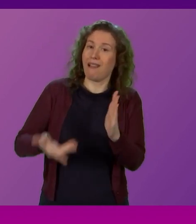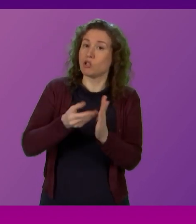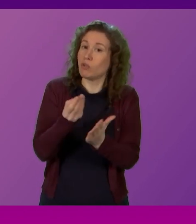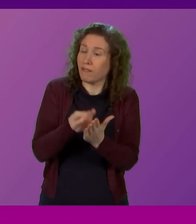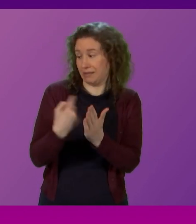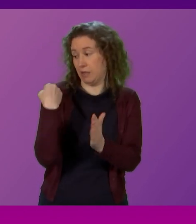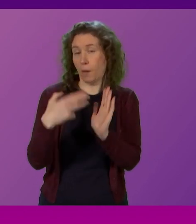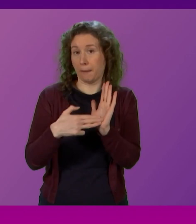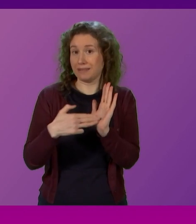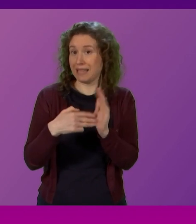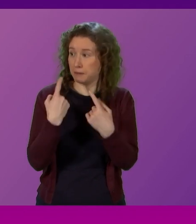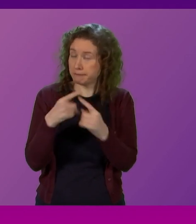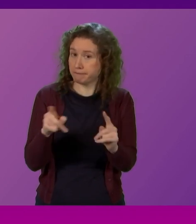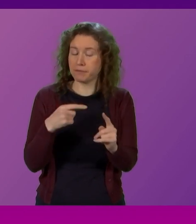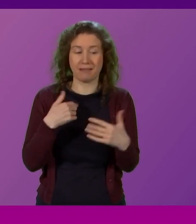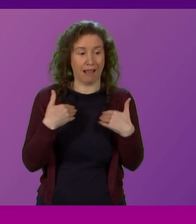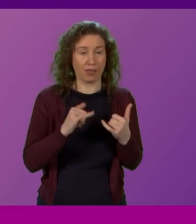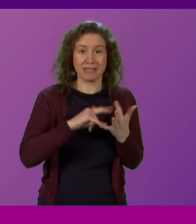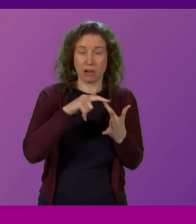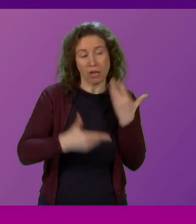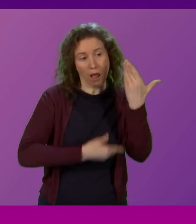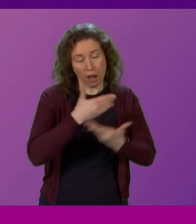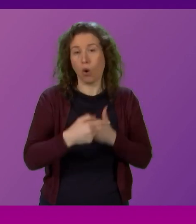on Monday and that the health secretary set out to the chamber on Tuesday.